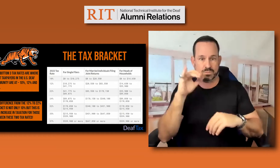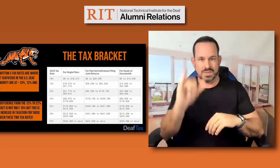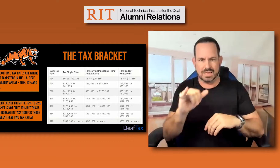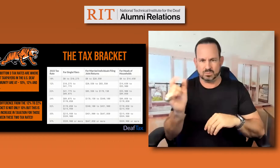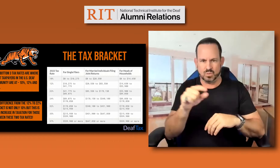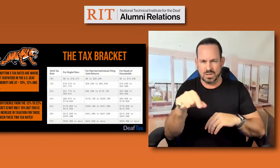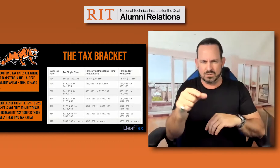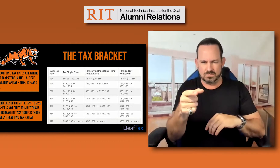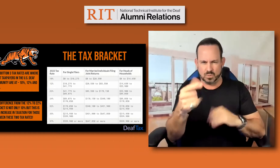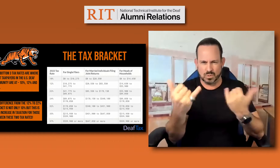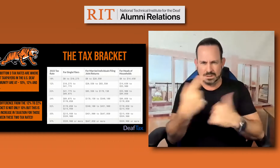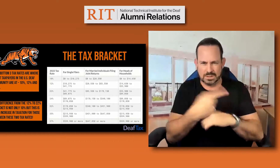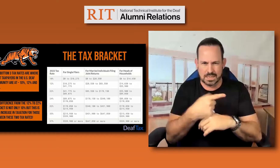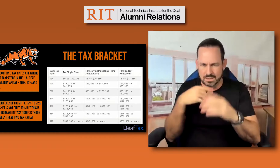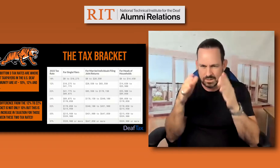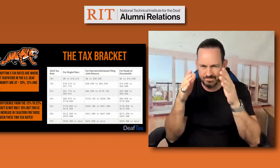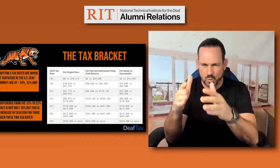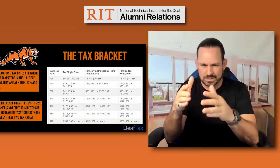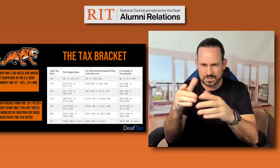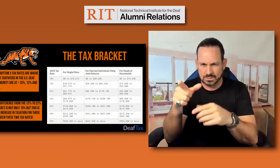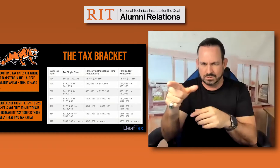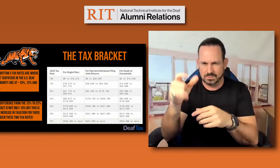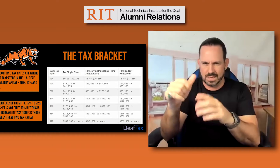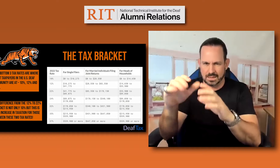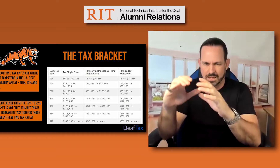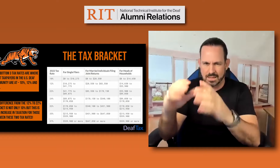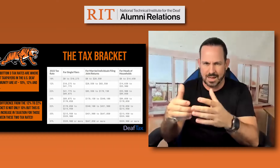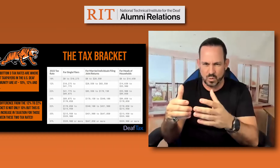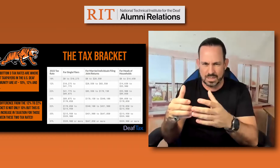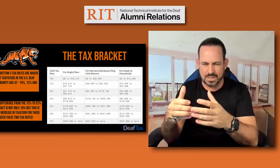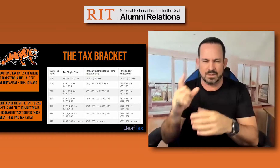from, say, 12 to 22%, which is a drastic increase